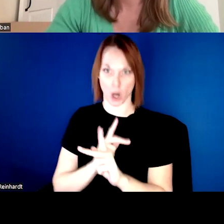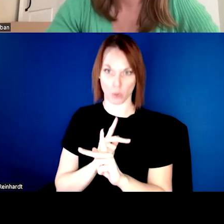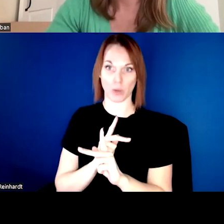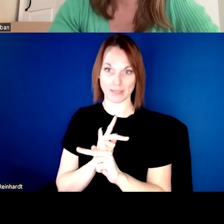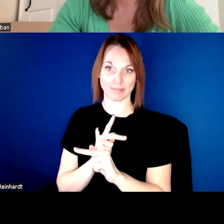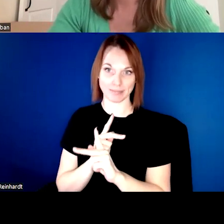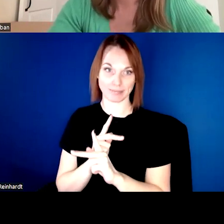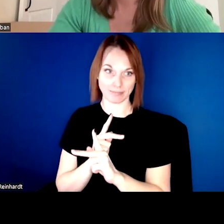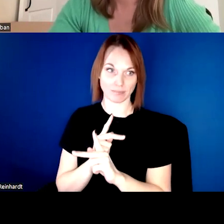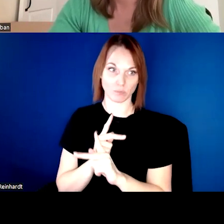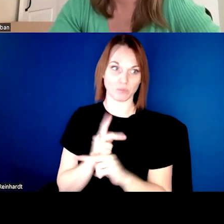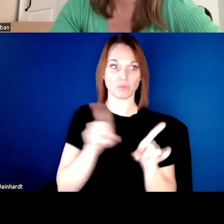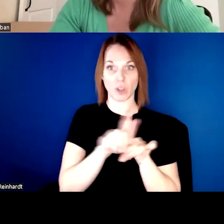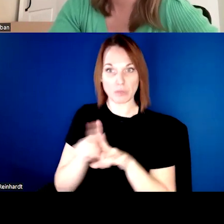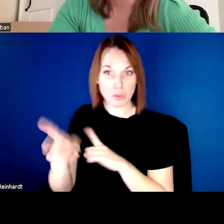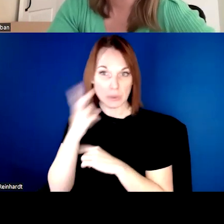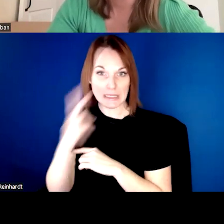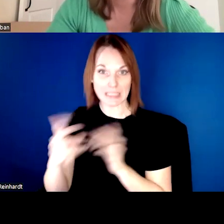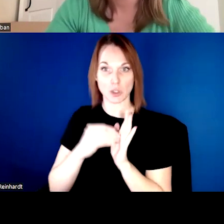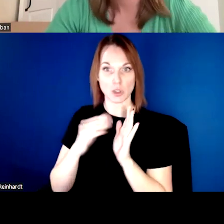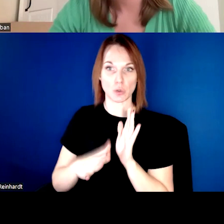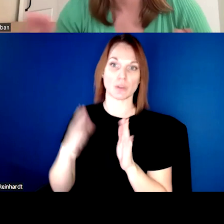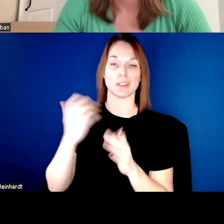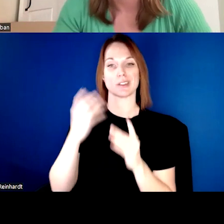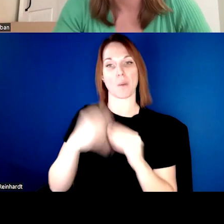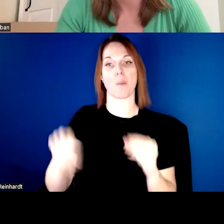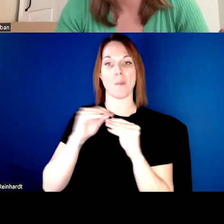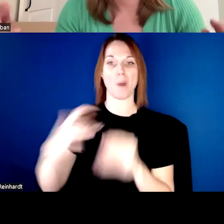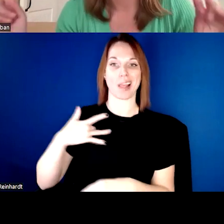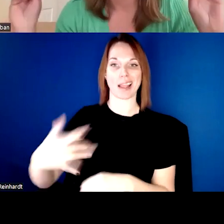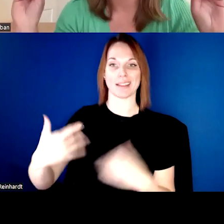students are more likely to have a grant or scholarship which we can think of as free